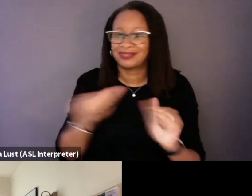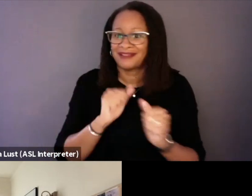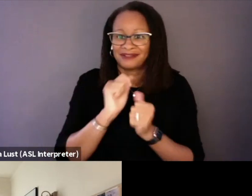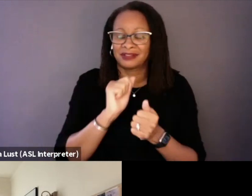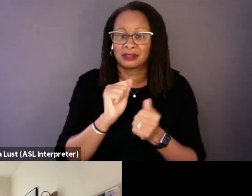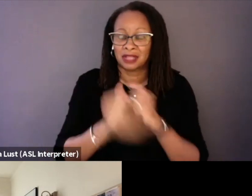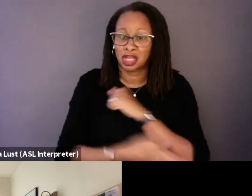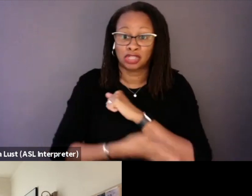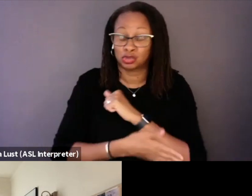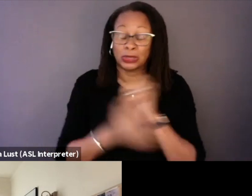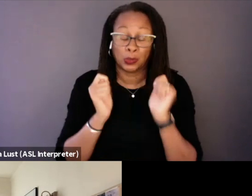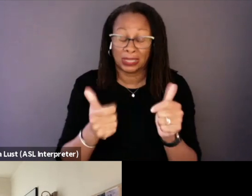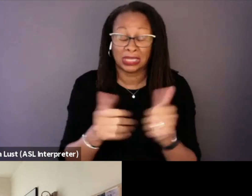And this is pre social media.